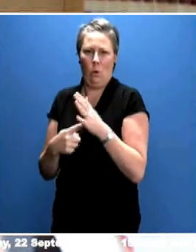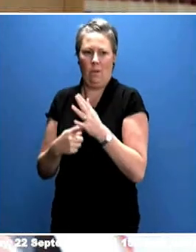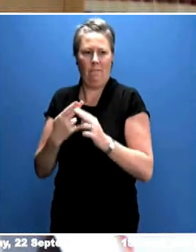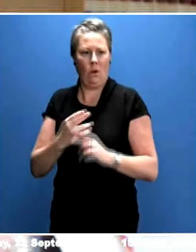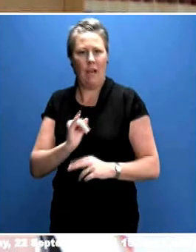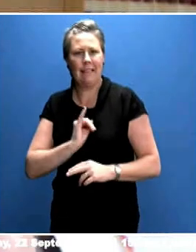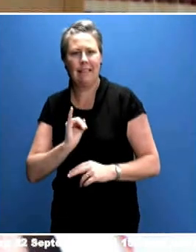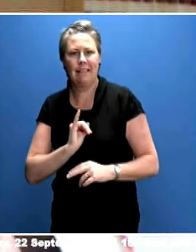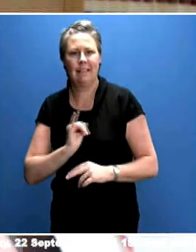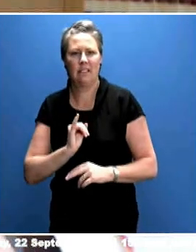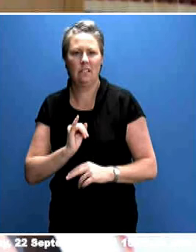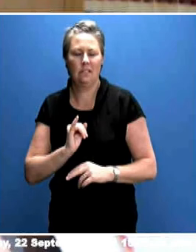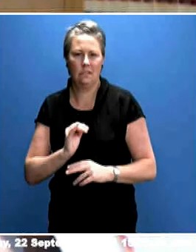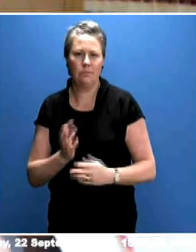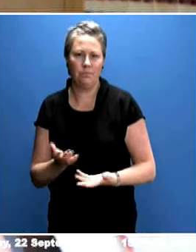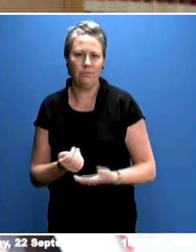So, that's an important aspect.